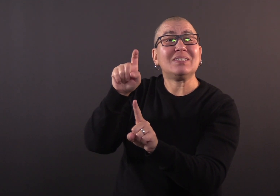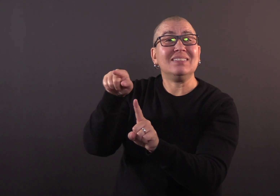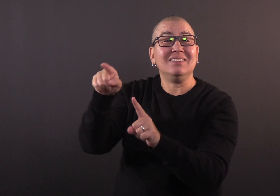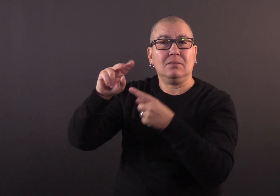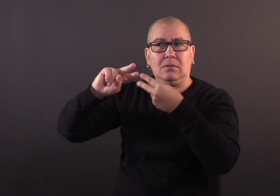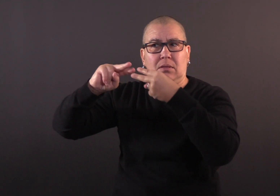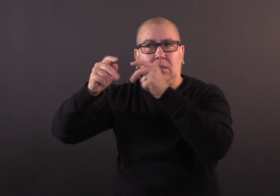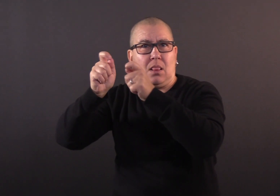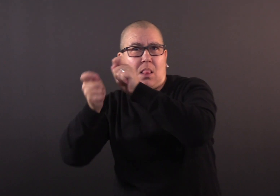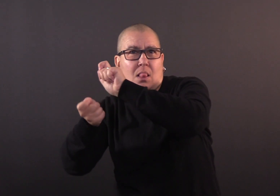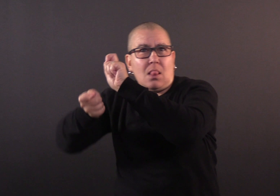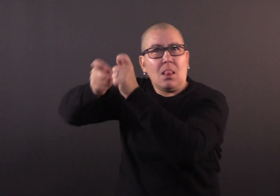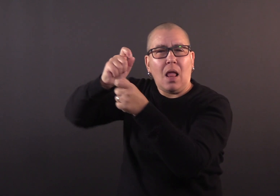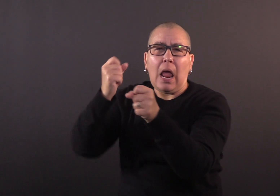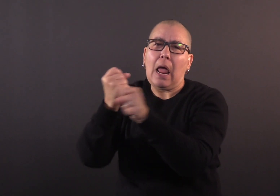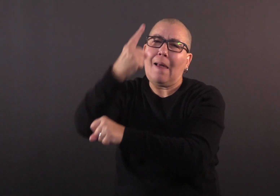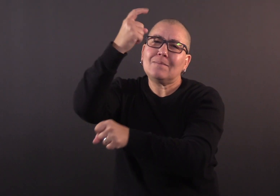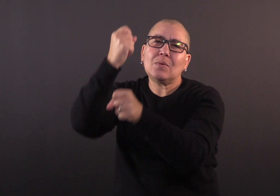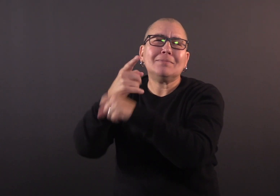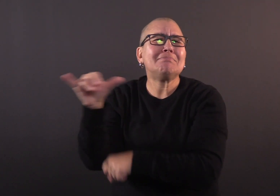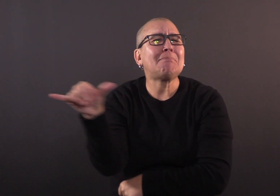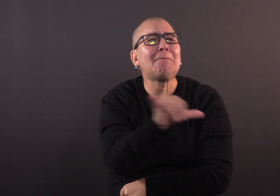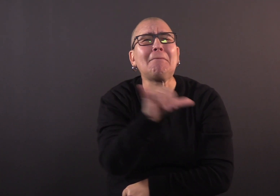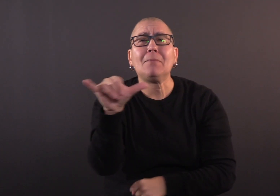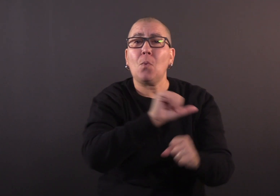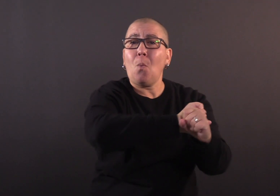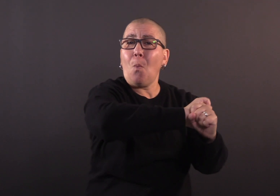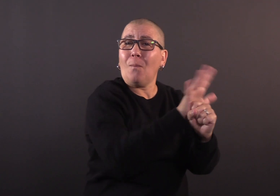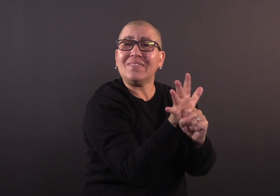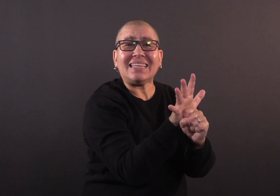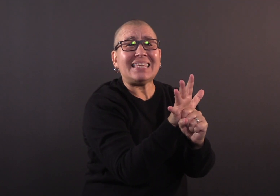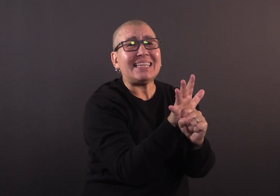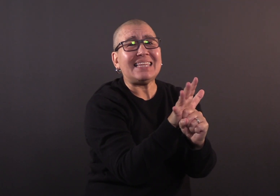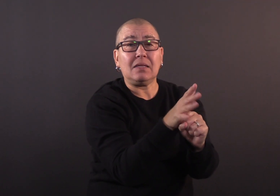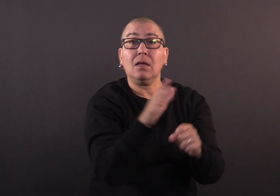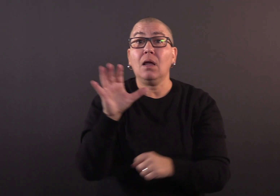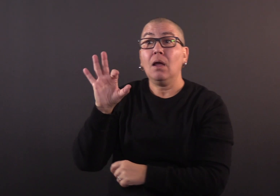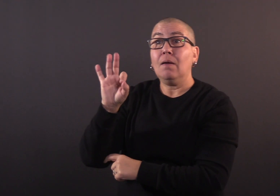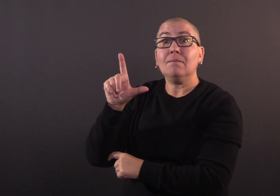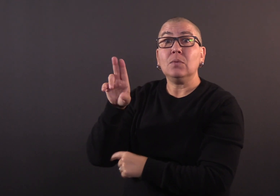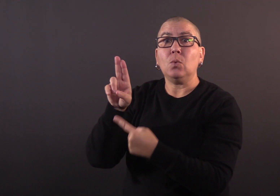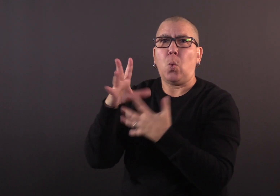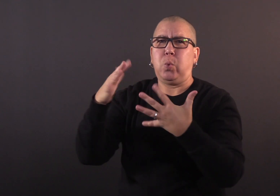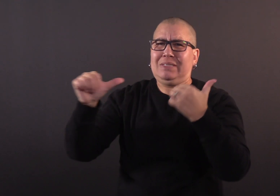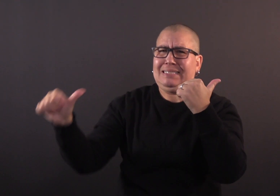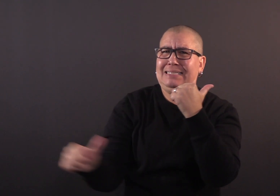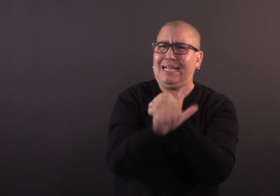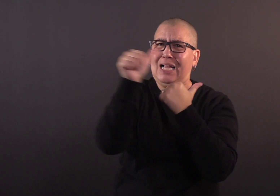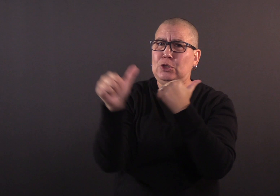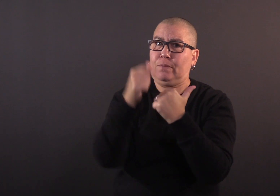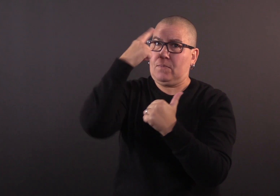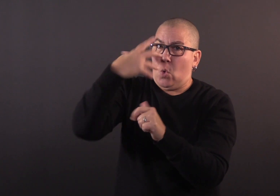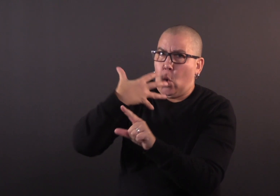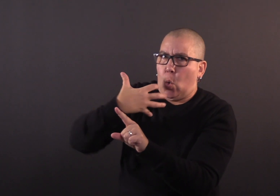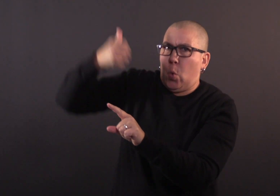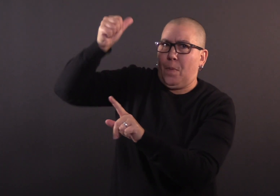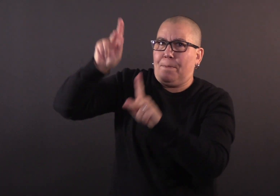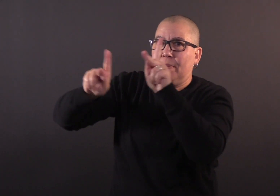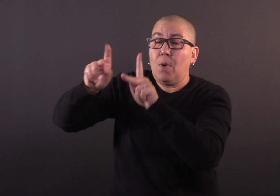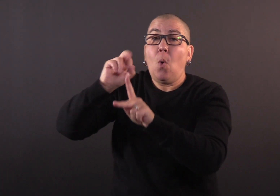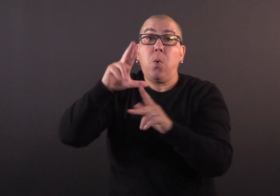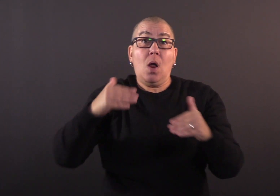chronic health problems, or who are pregnant. There are multiple kinds of flu vaccines,